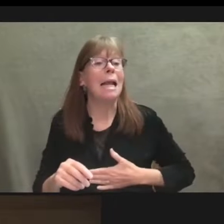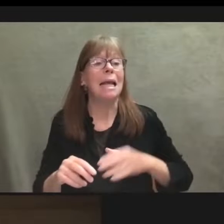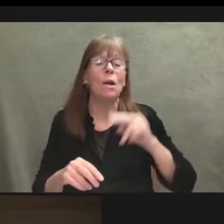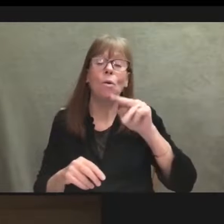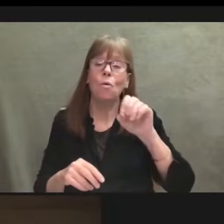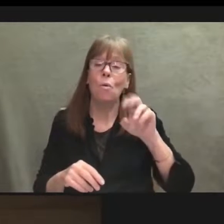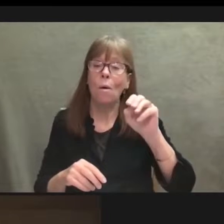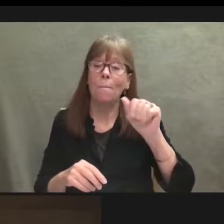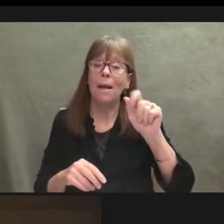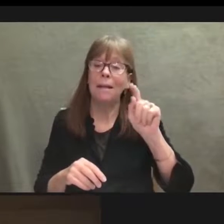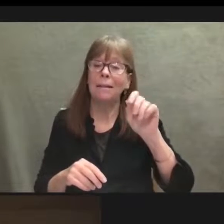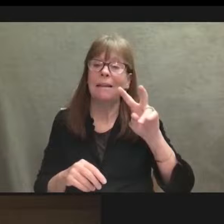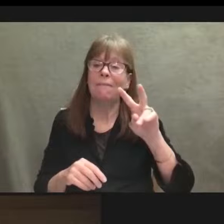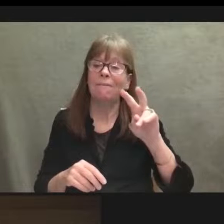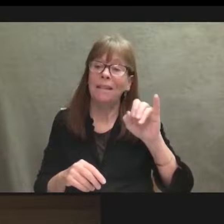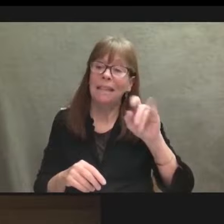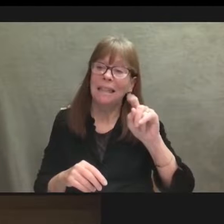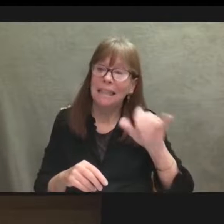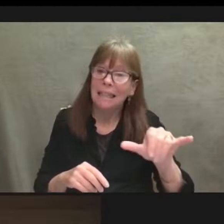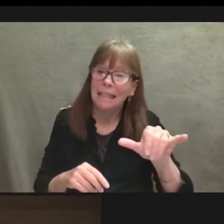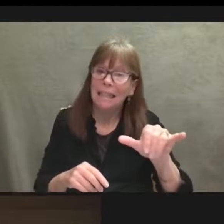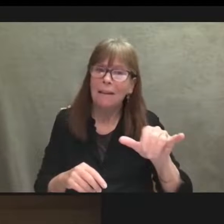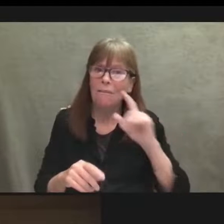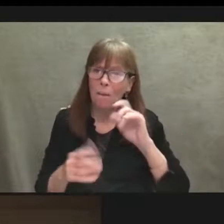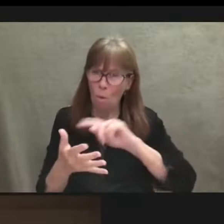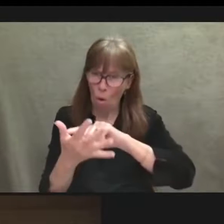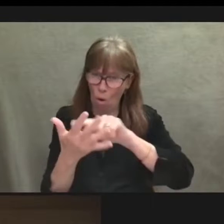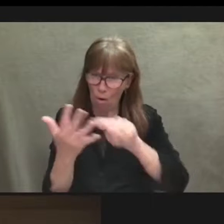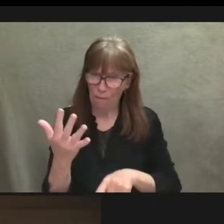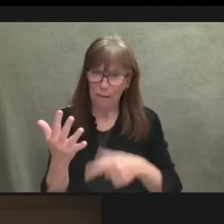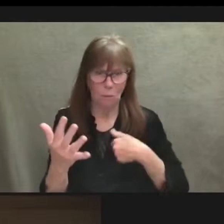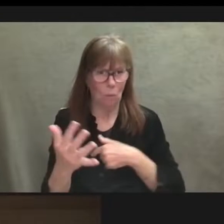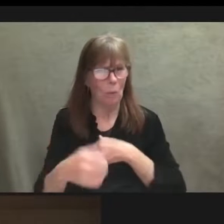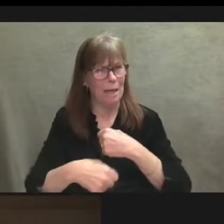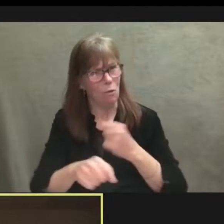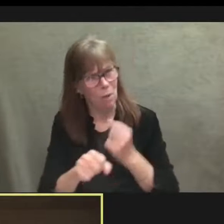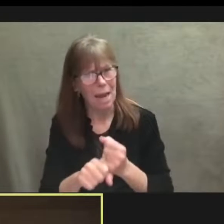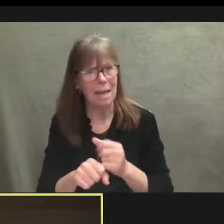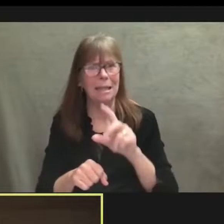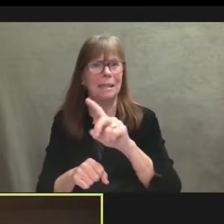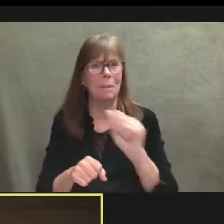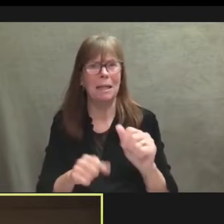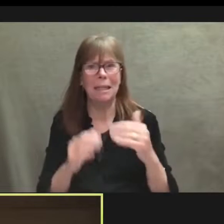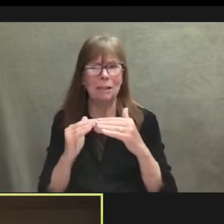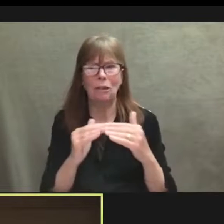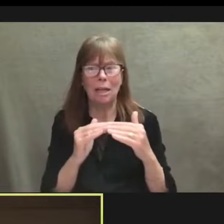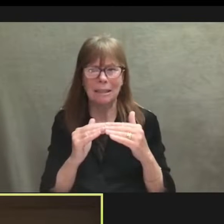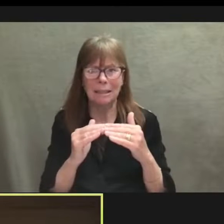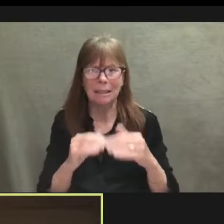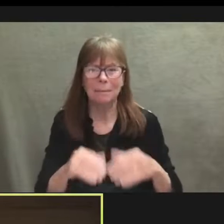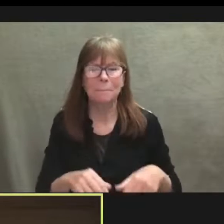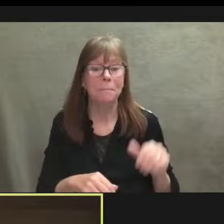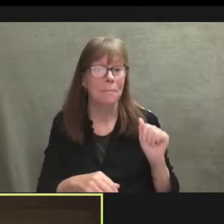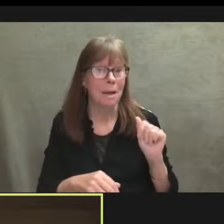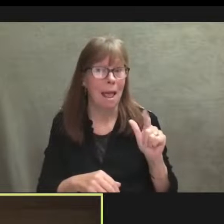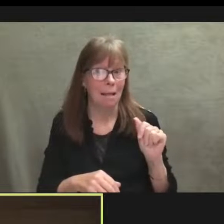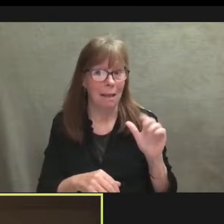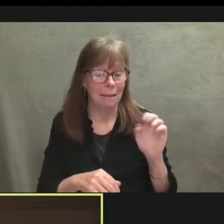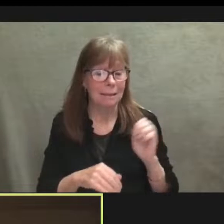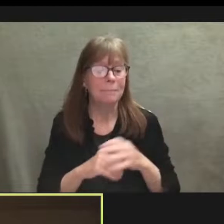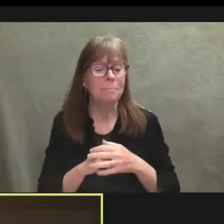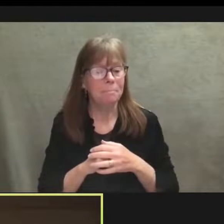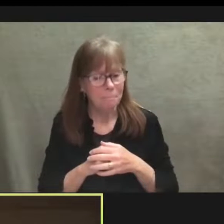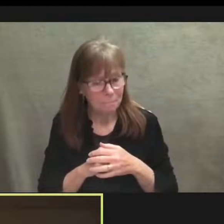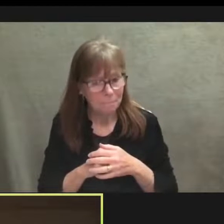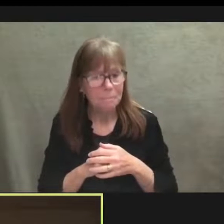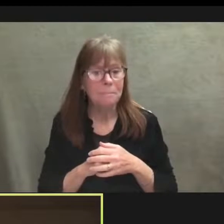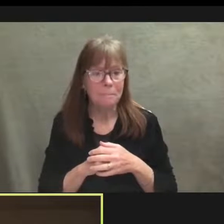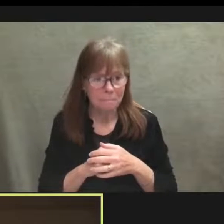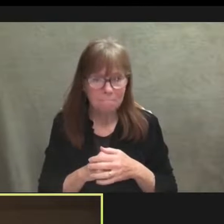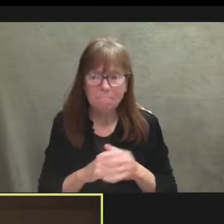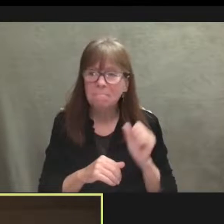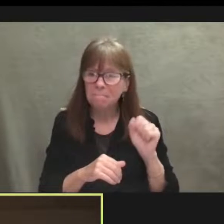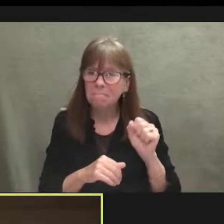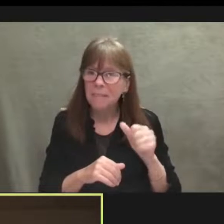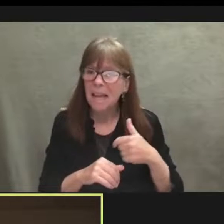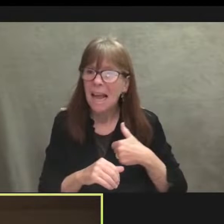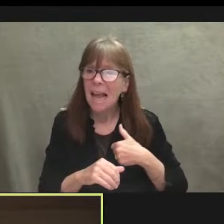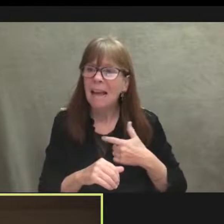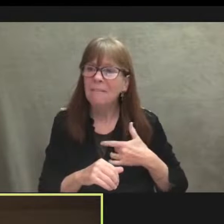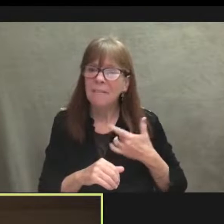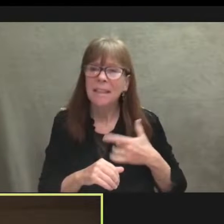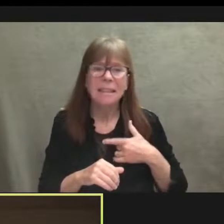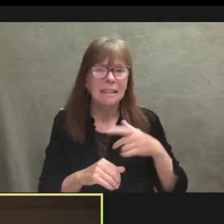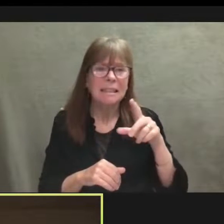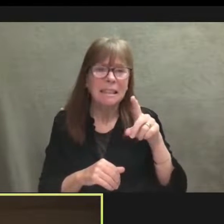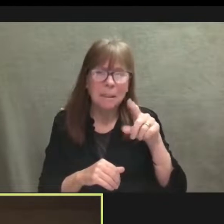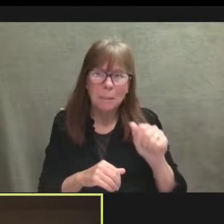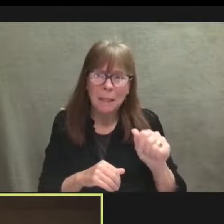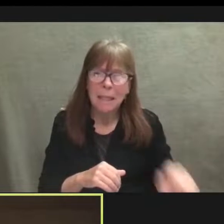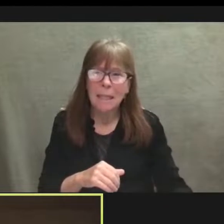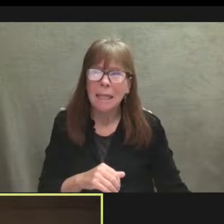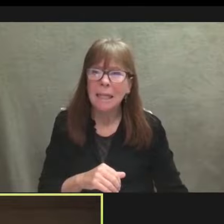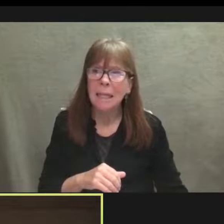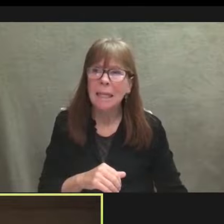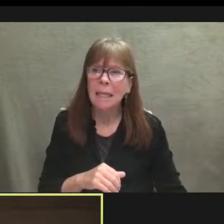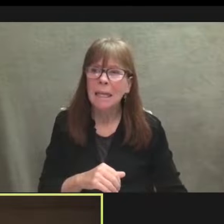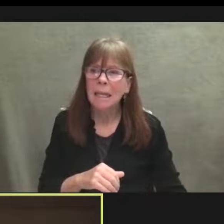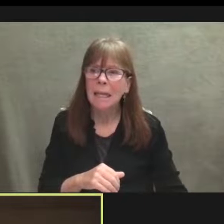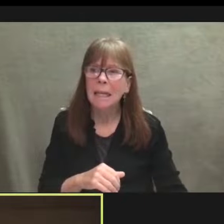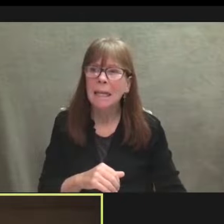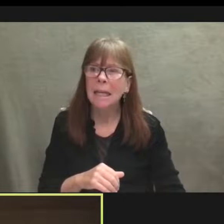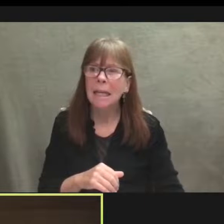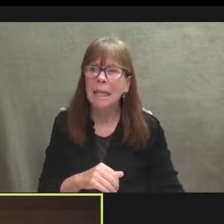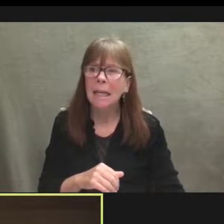Yeah, I think disability justice is complex and nuanced. And that’s because